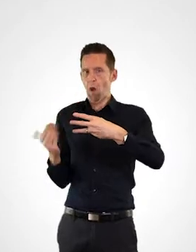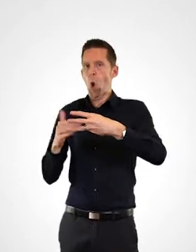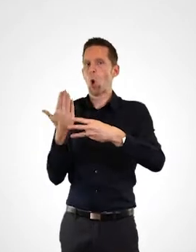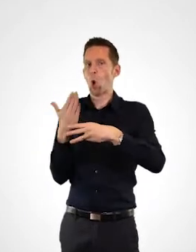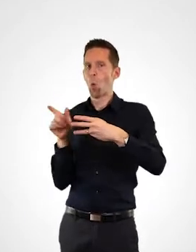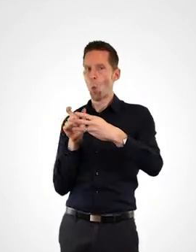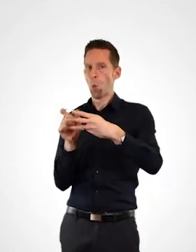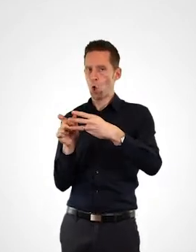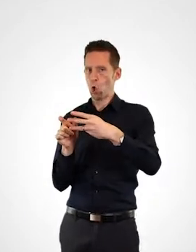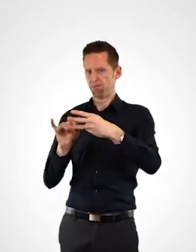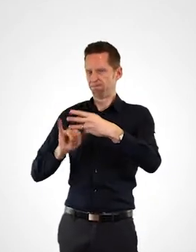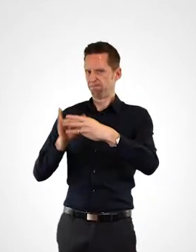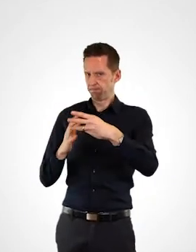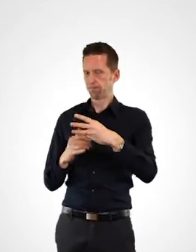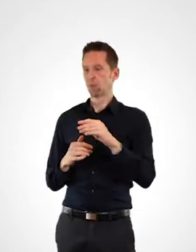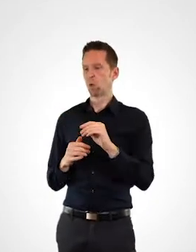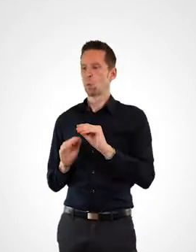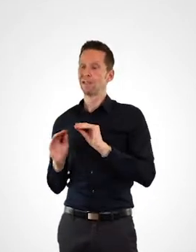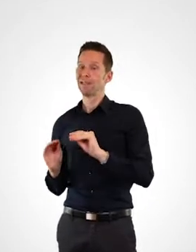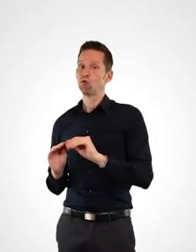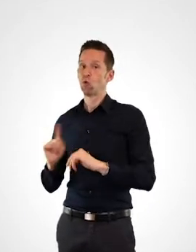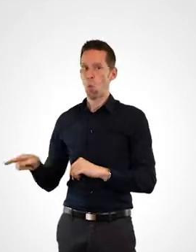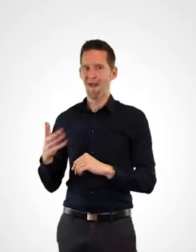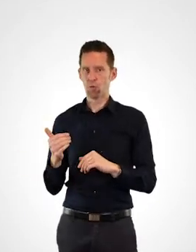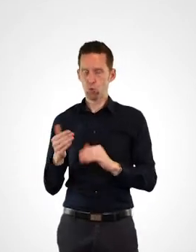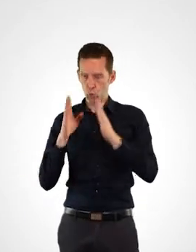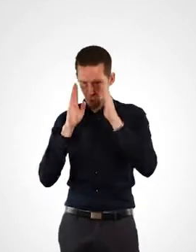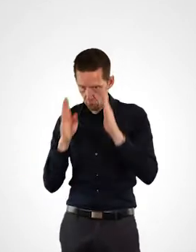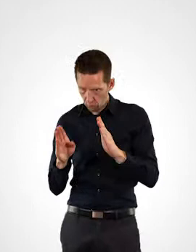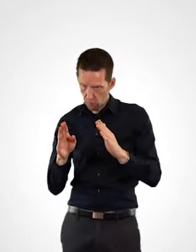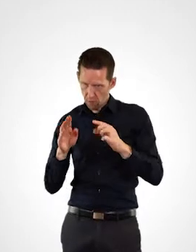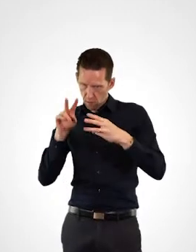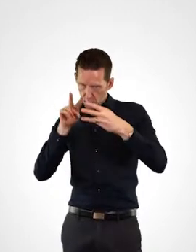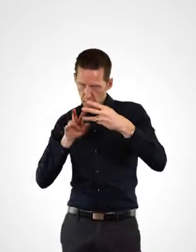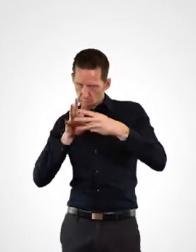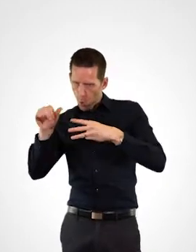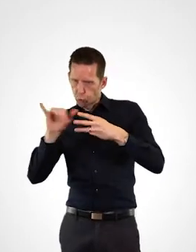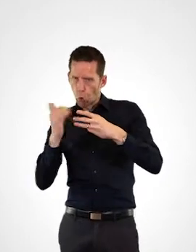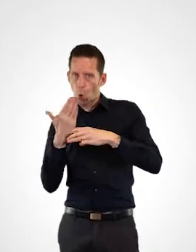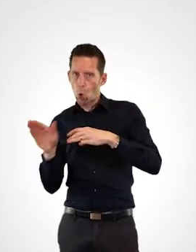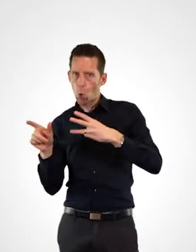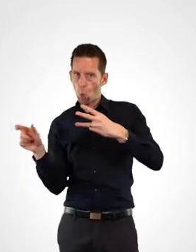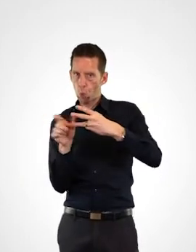and one which is the new word, because we want to teach them that you pay attention to the new word